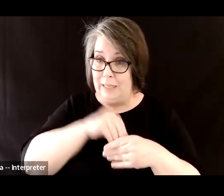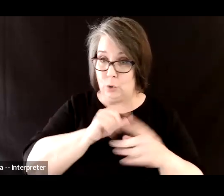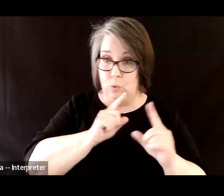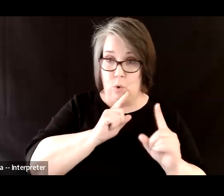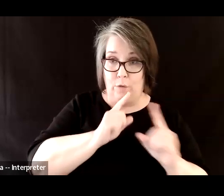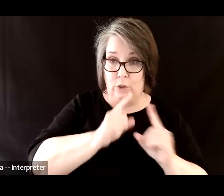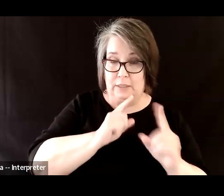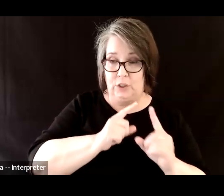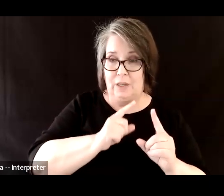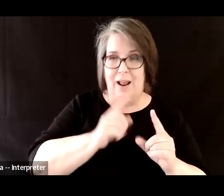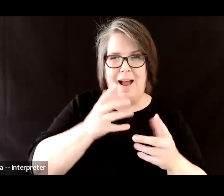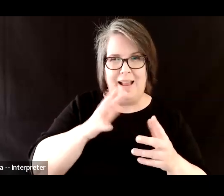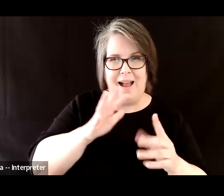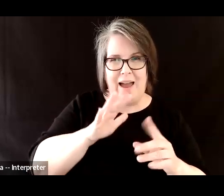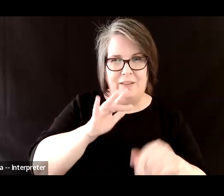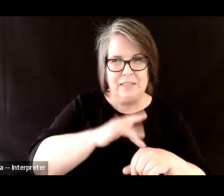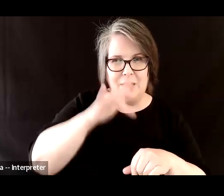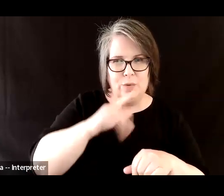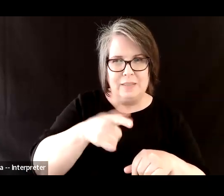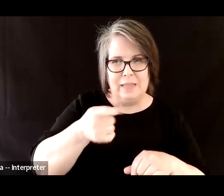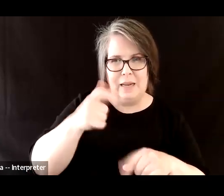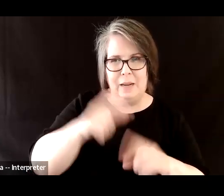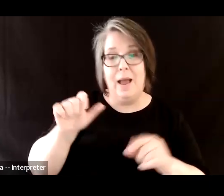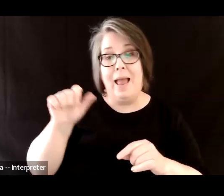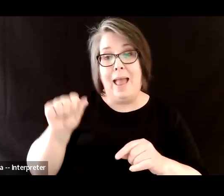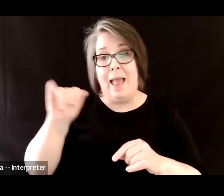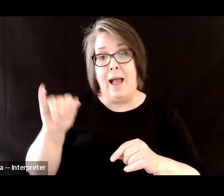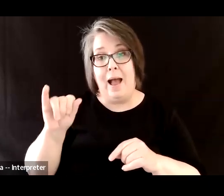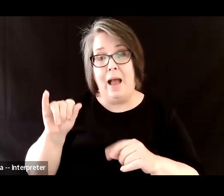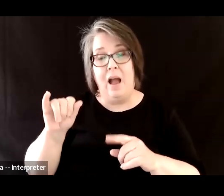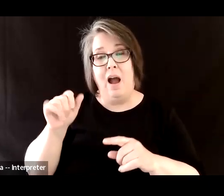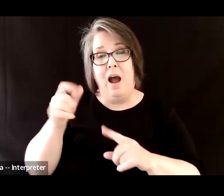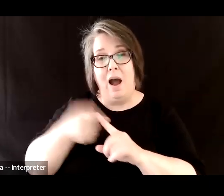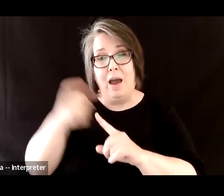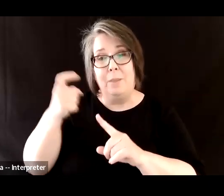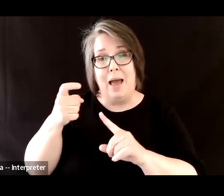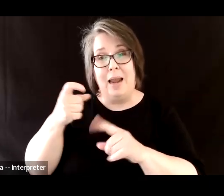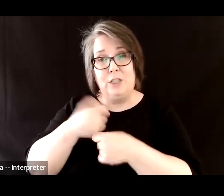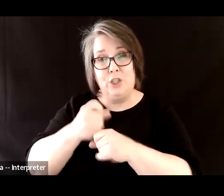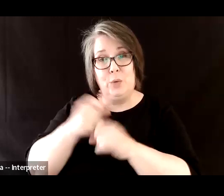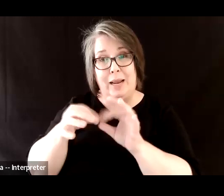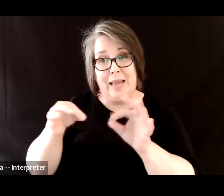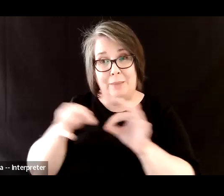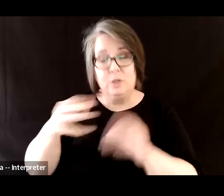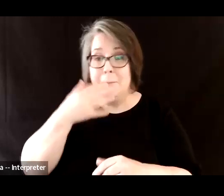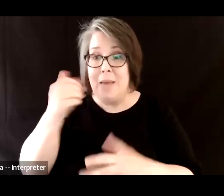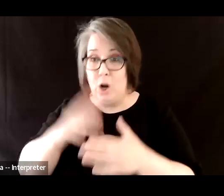I sort of hit on this a little bit. But they are automatically generated captions are better than nothing.